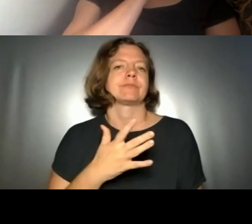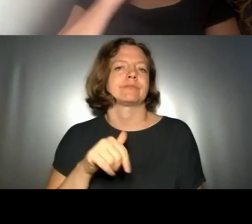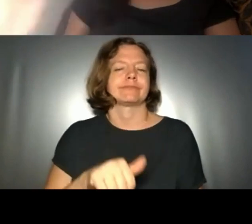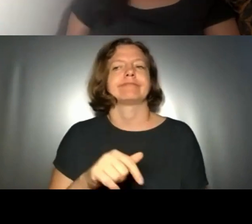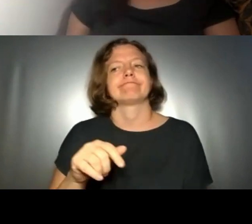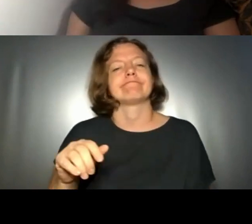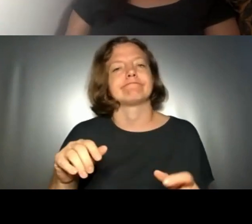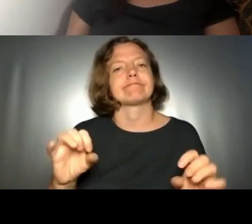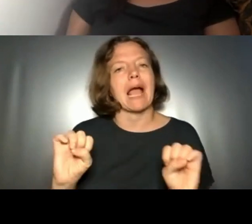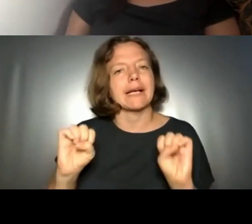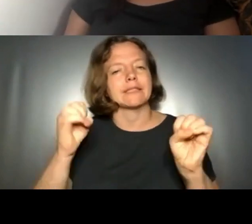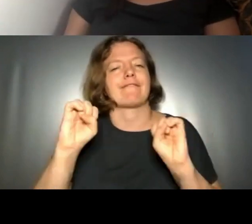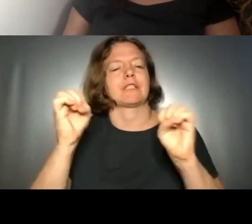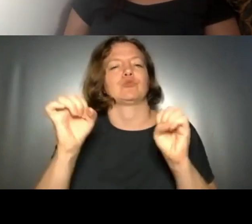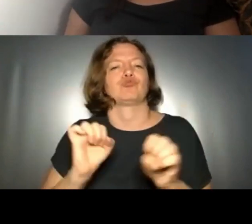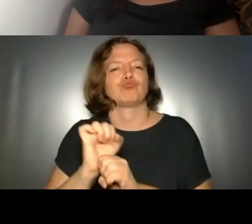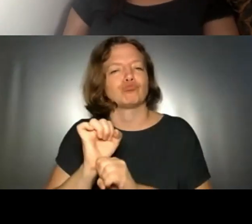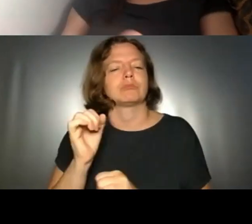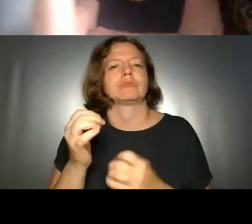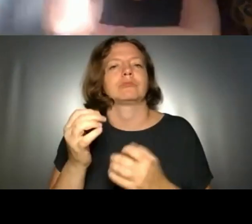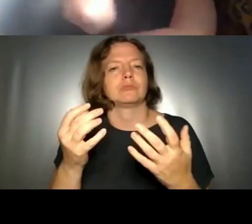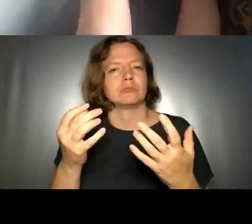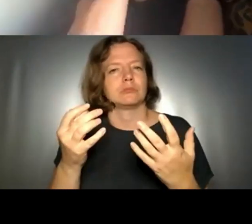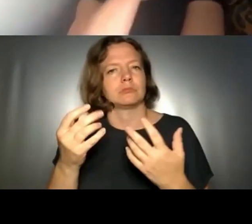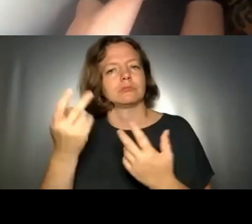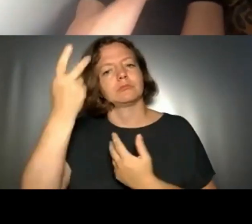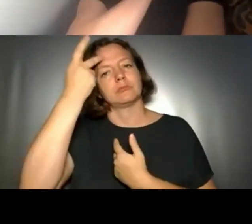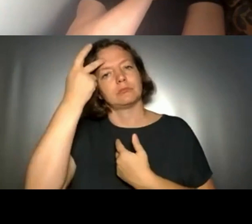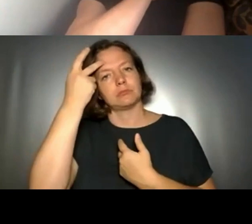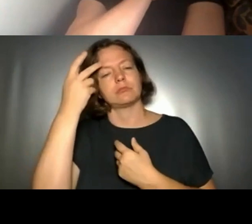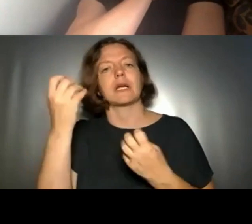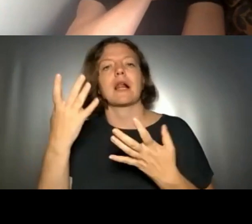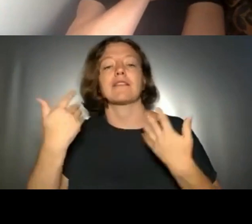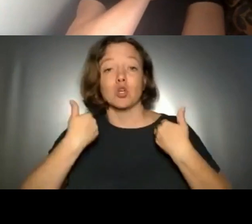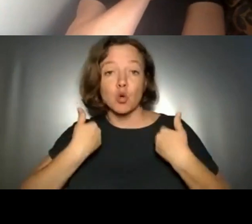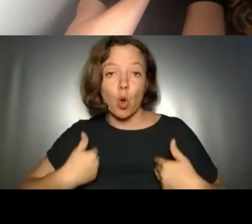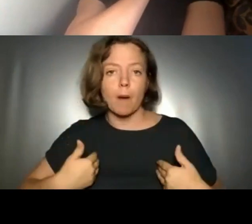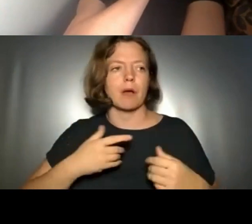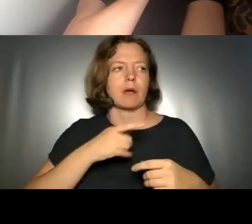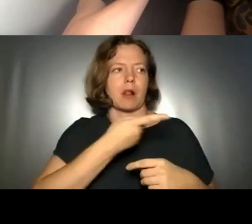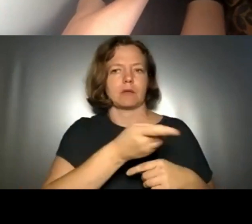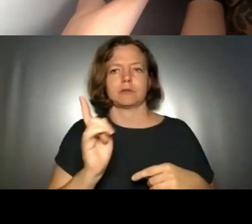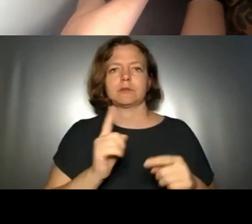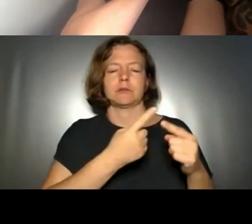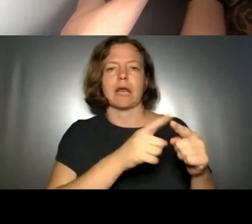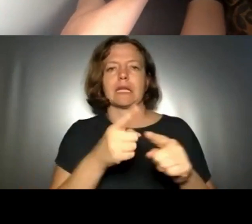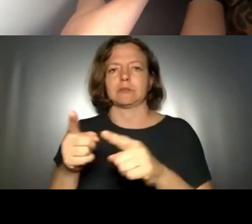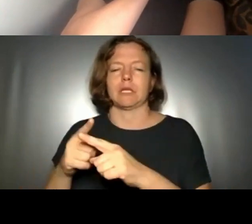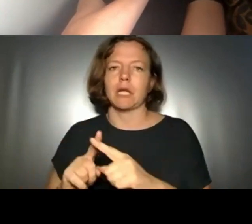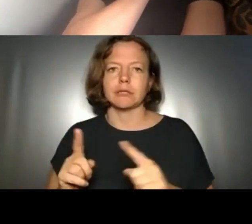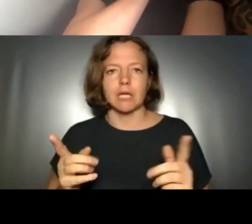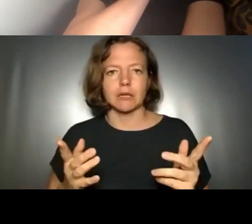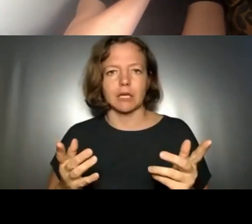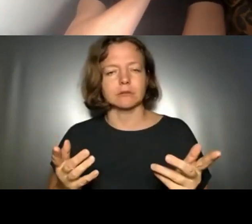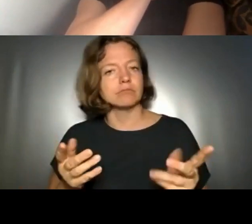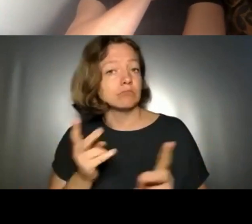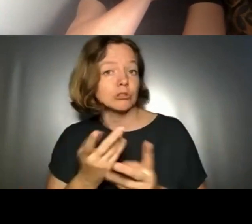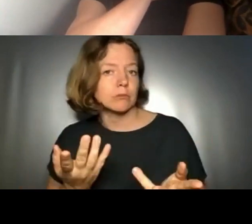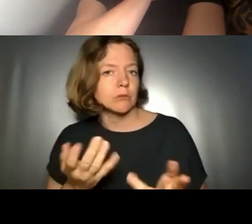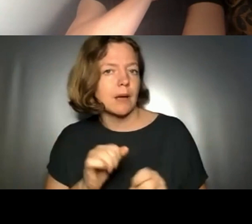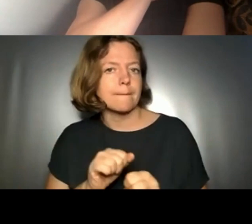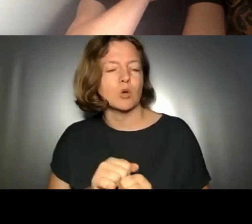is to keep in mind that our bodyminds are all different. Even if we share, we might share a medical diagnosis or not,